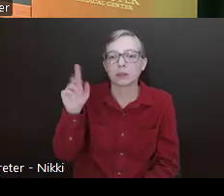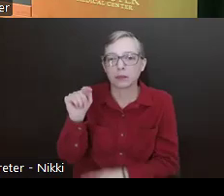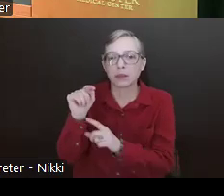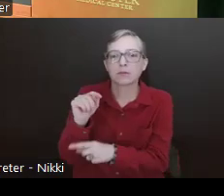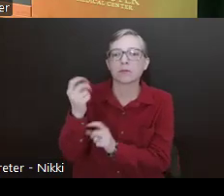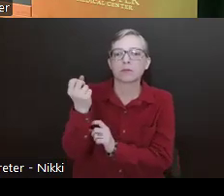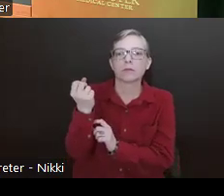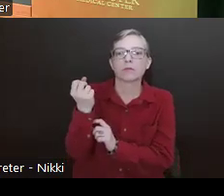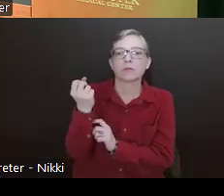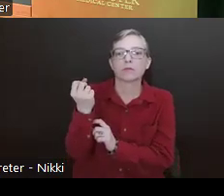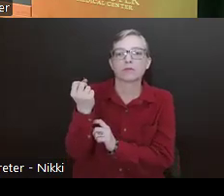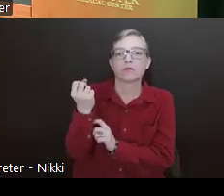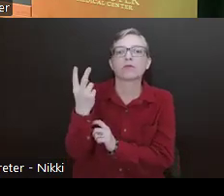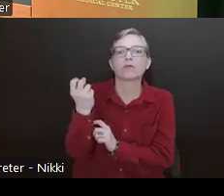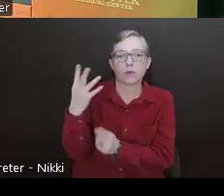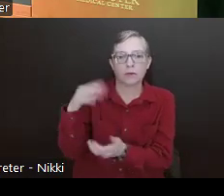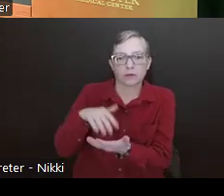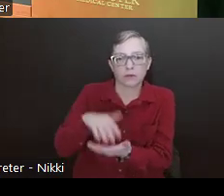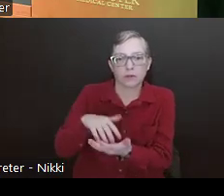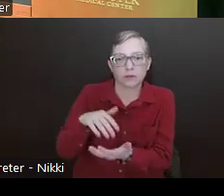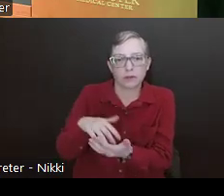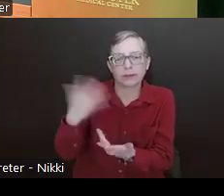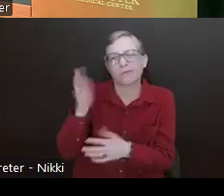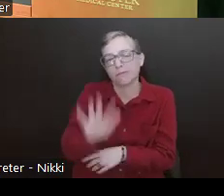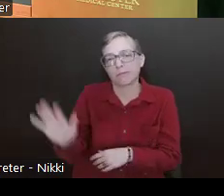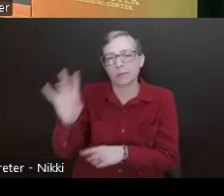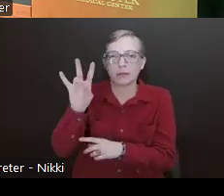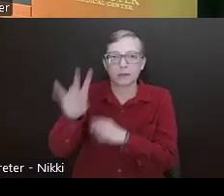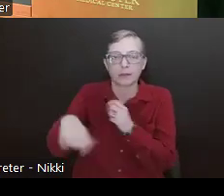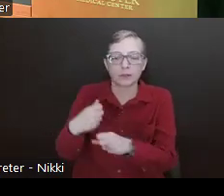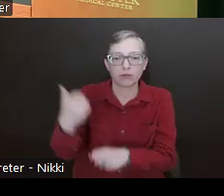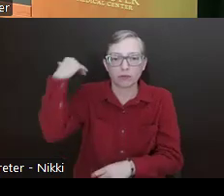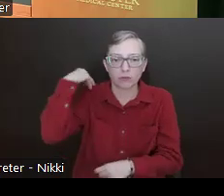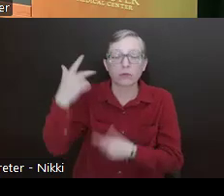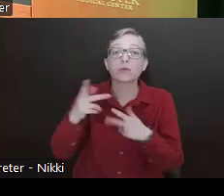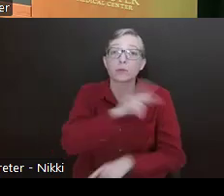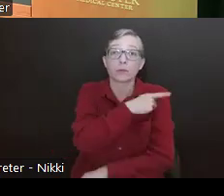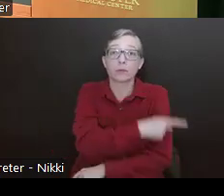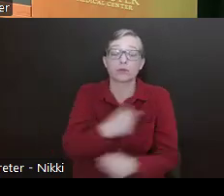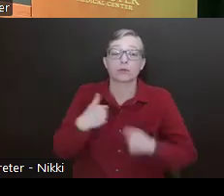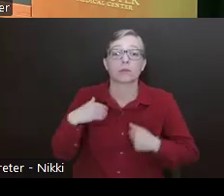trials for C of CBT for anxiety or depression in patients with CAD uh most of these studies